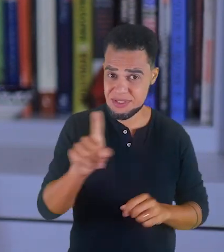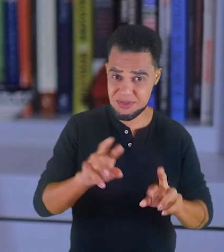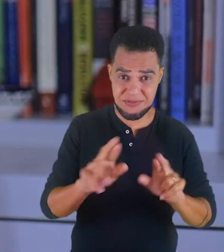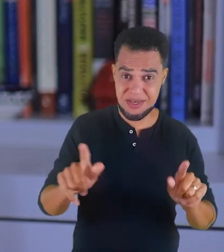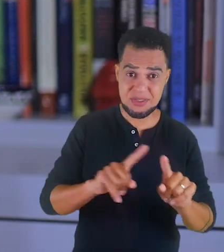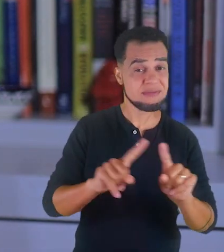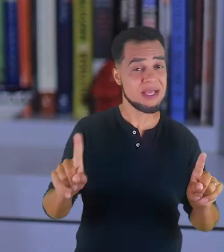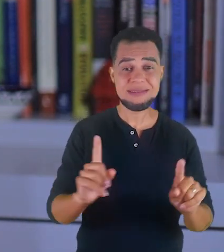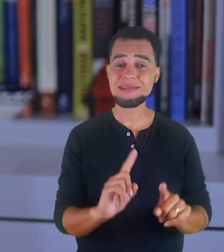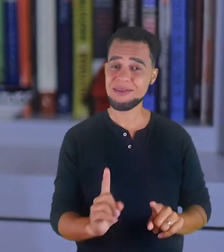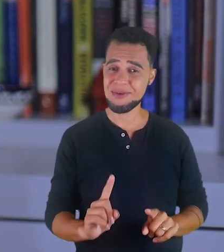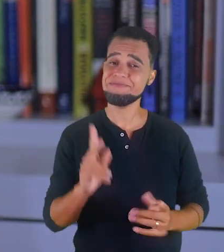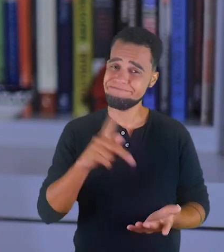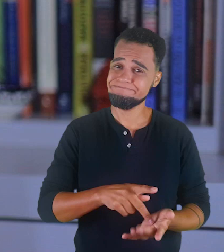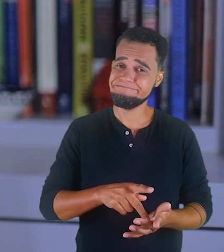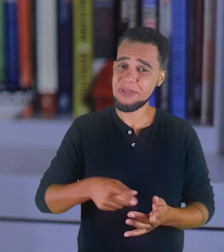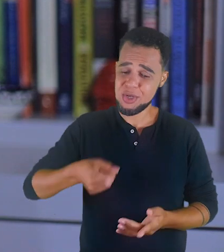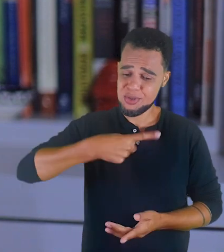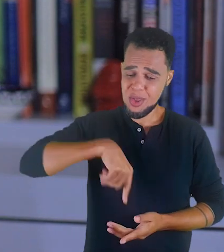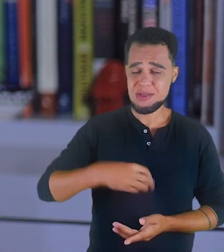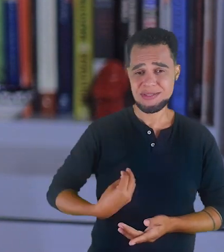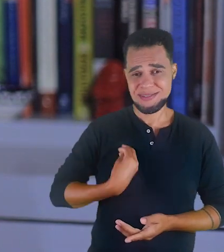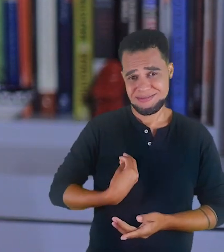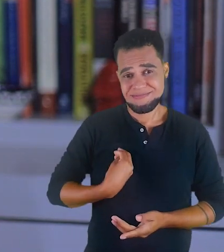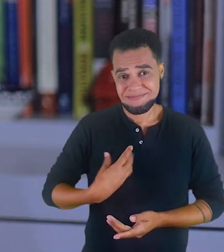but we also feel the same thing on this side of the screen.